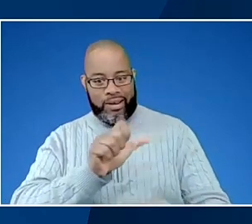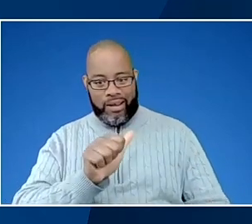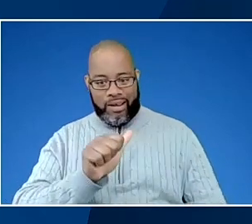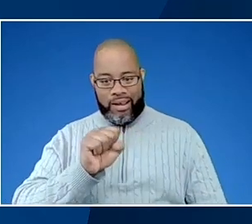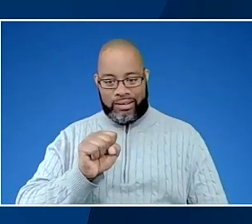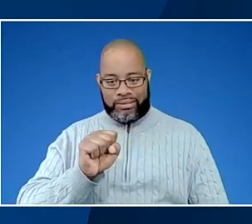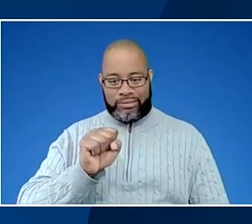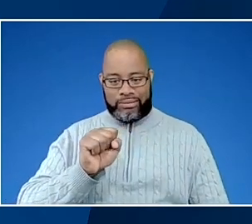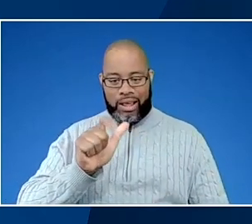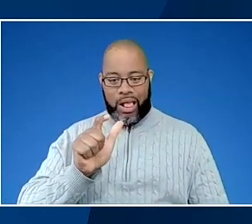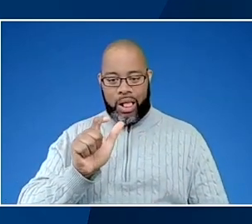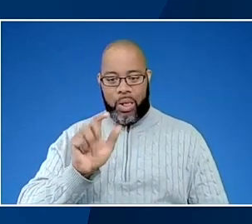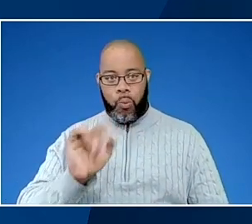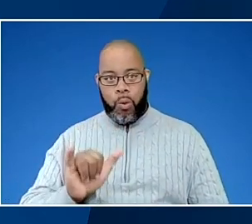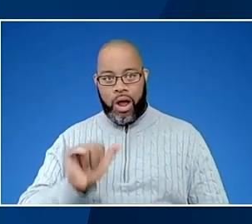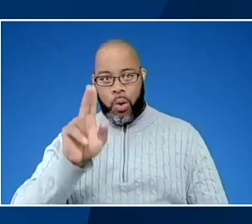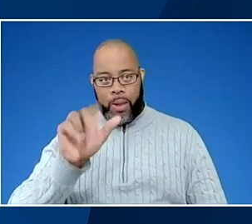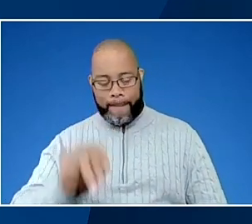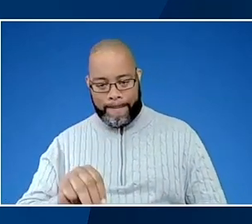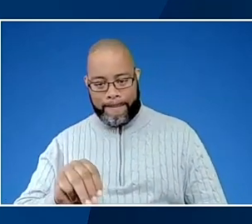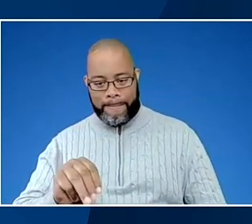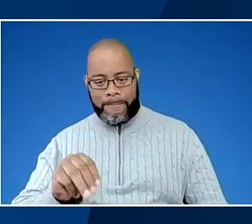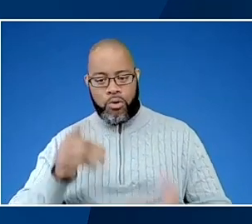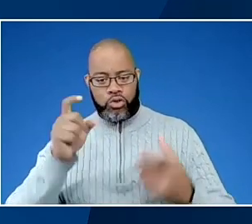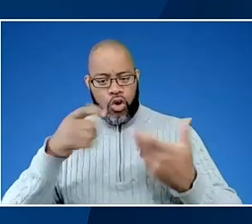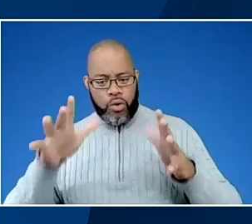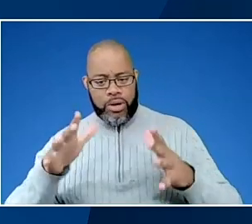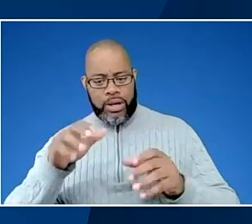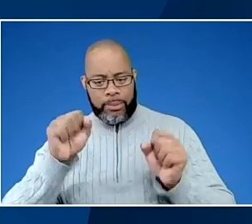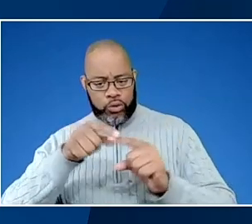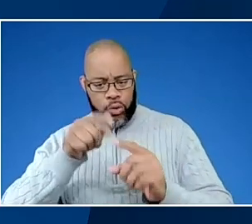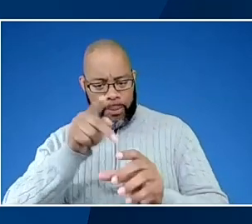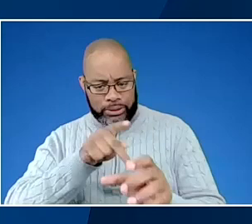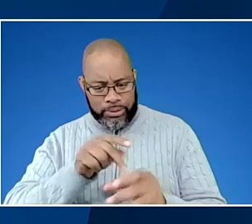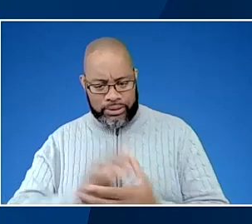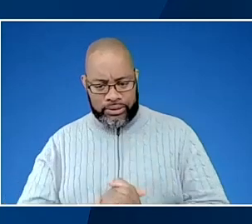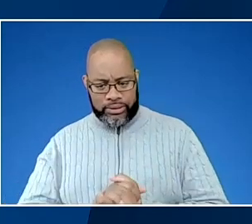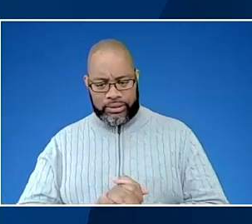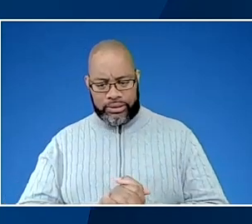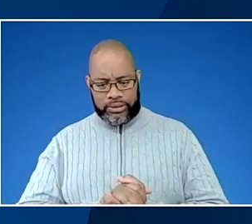already- should already be able to participate, in, for example, what was